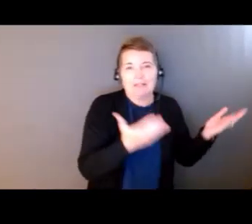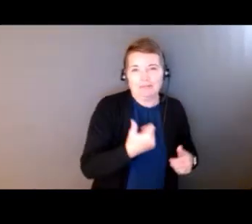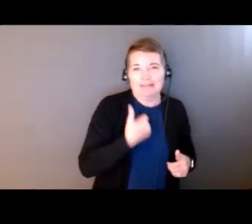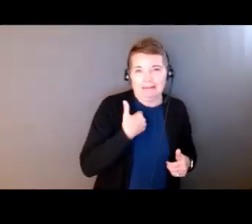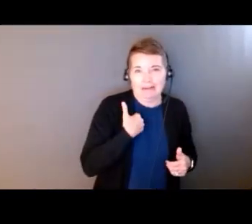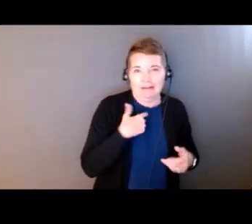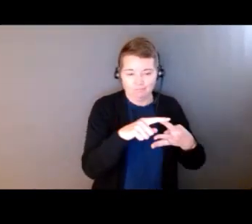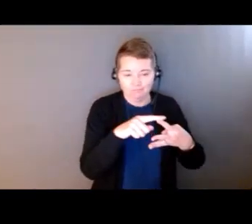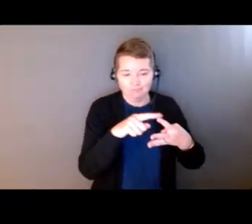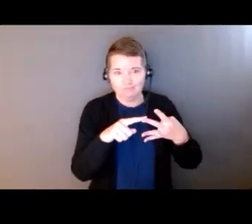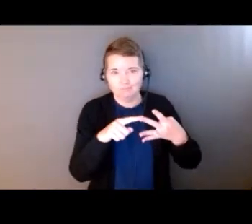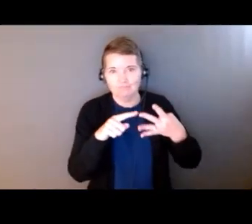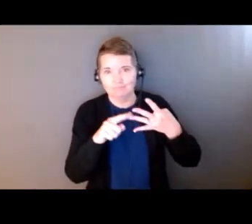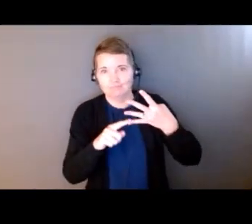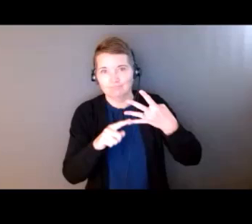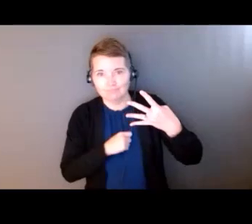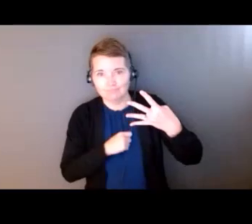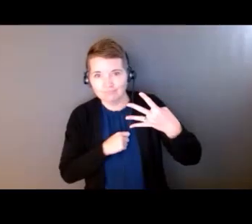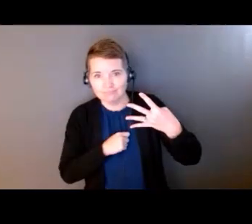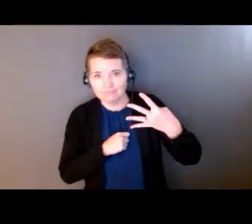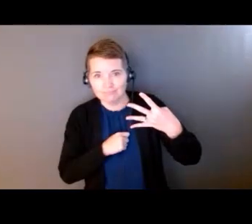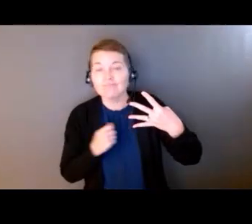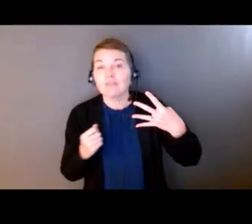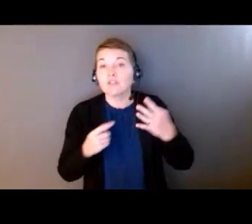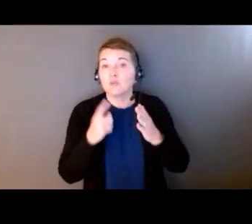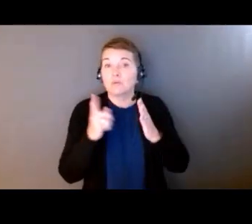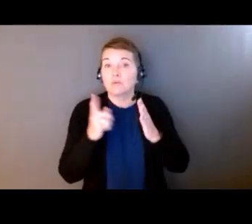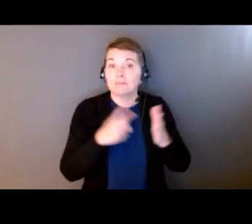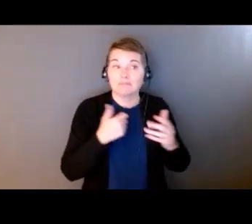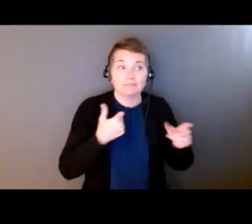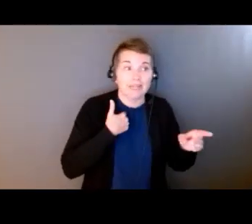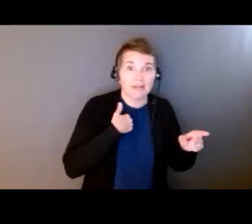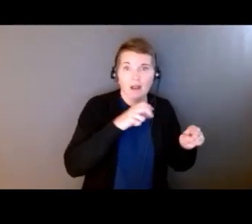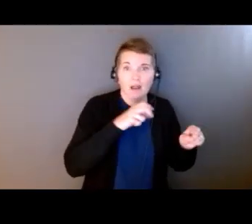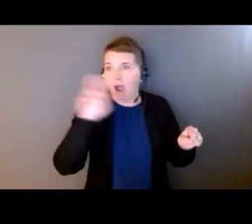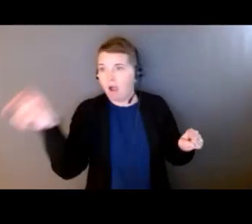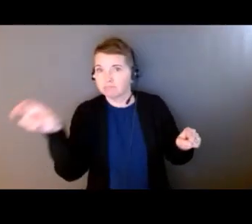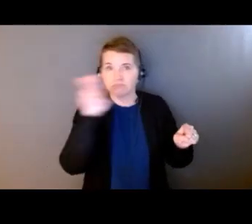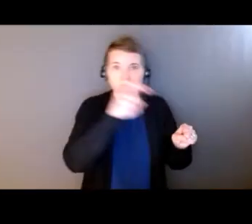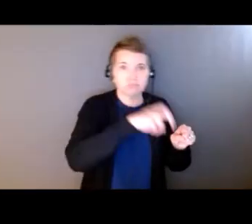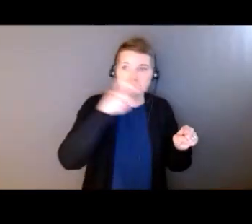applicant may be coming in and out of Canada, but also be presenting their work abroad.